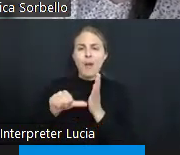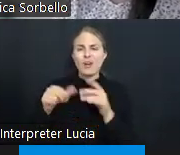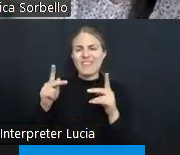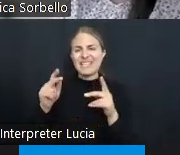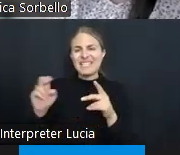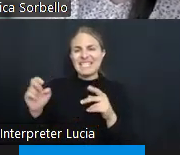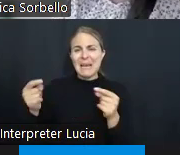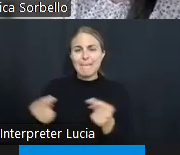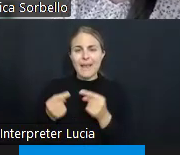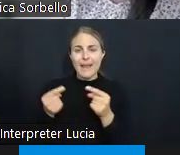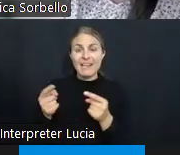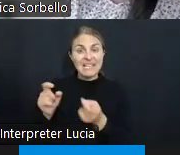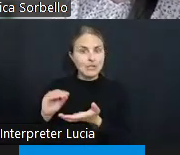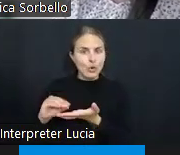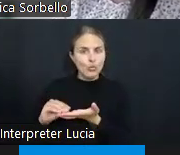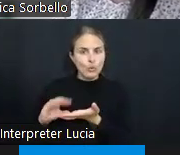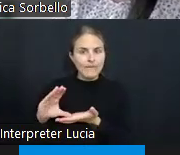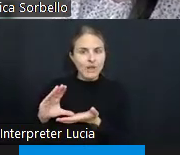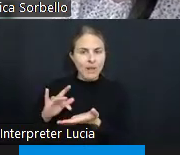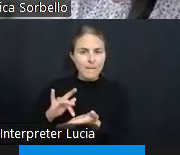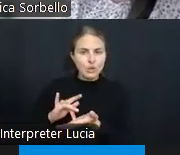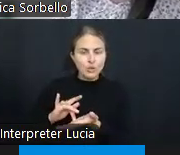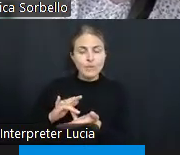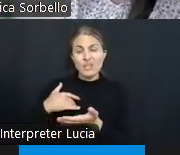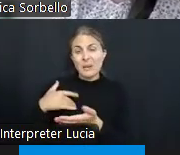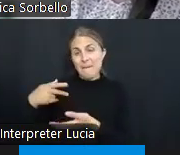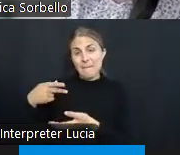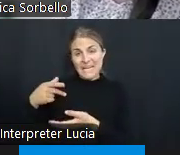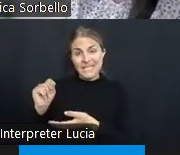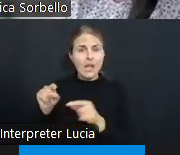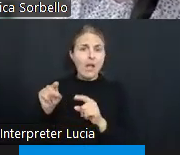opioids